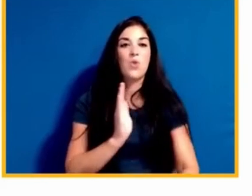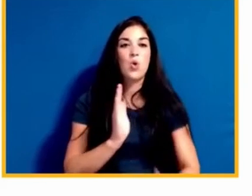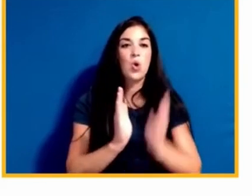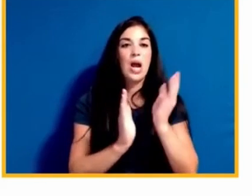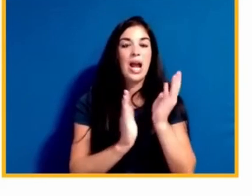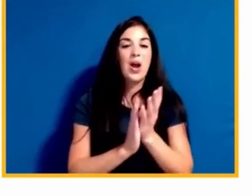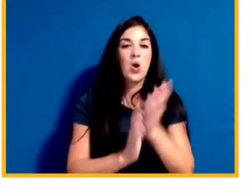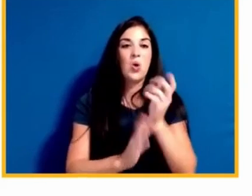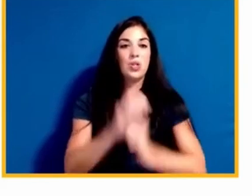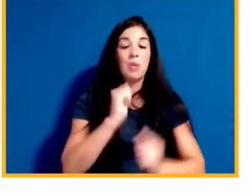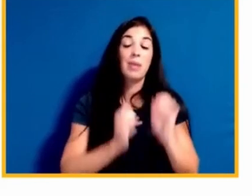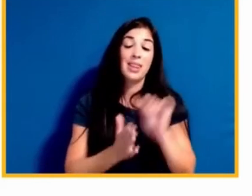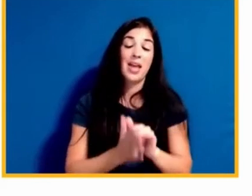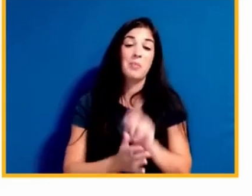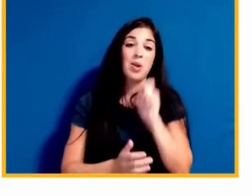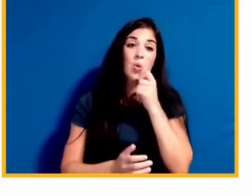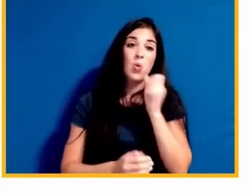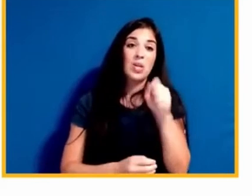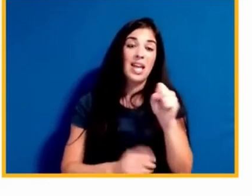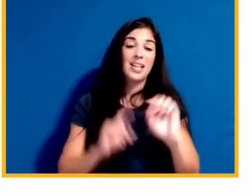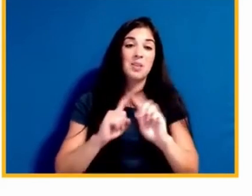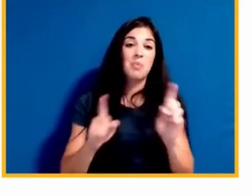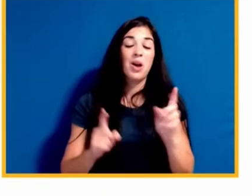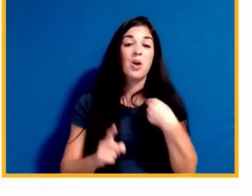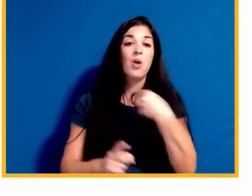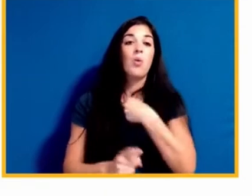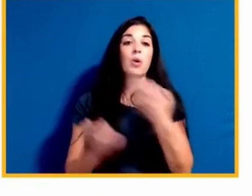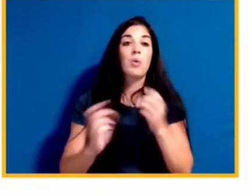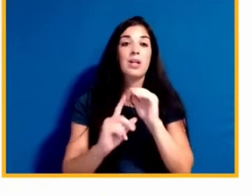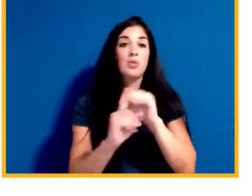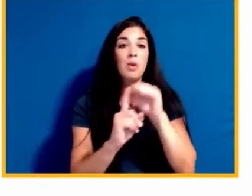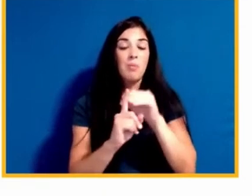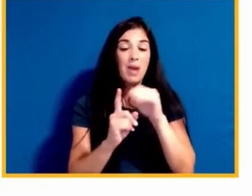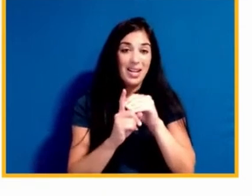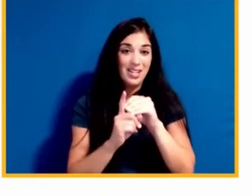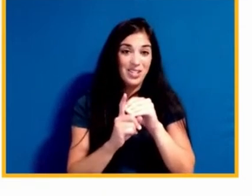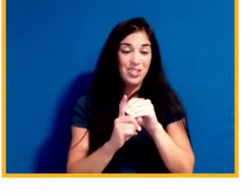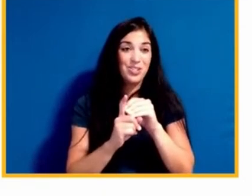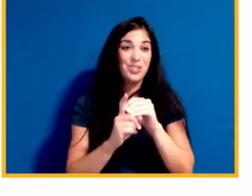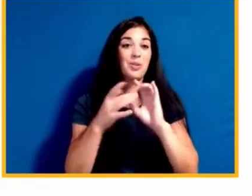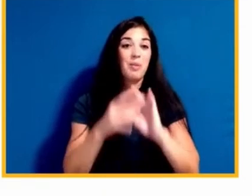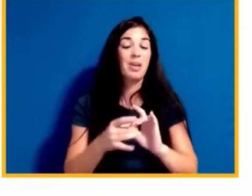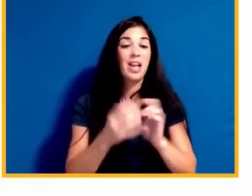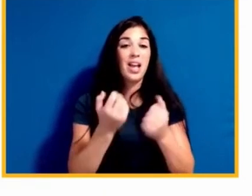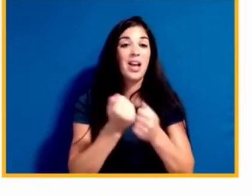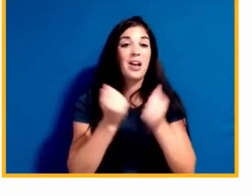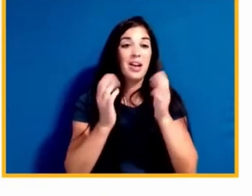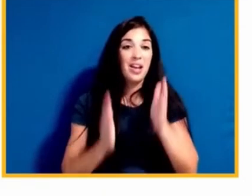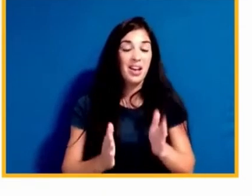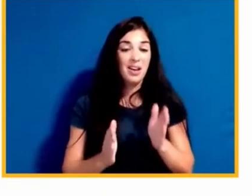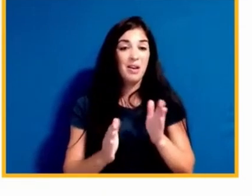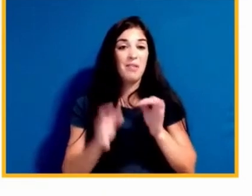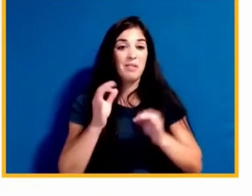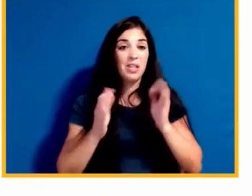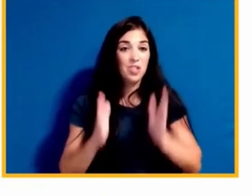as much as that would be cool, but at the same time we want to remind you on behalf of the judges and I, we want to remind you that there's always